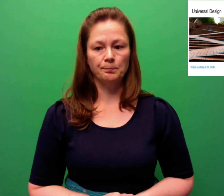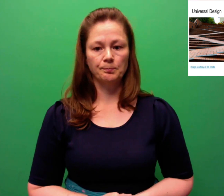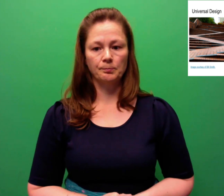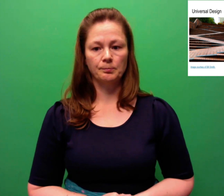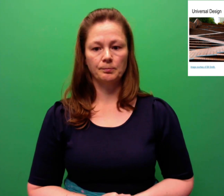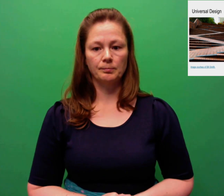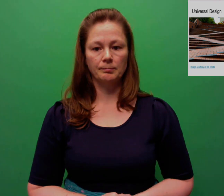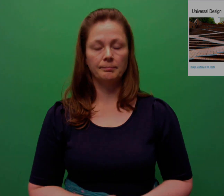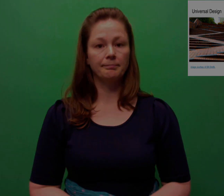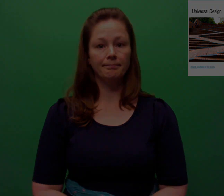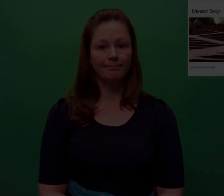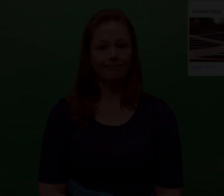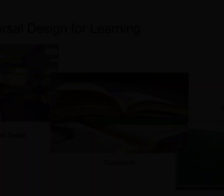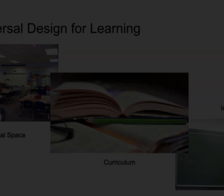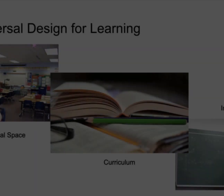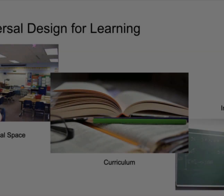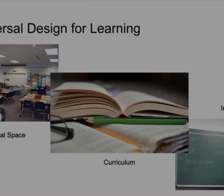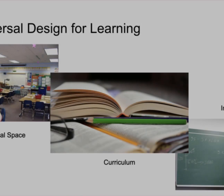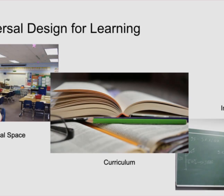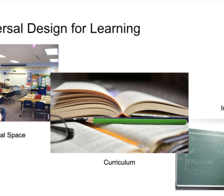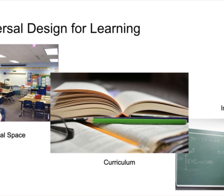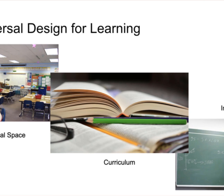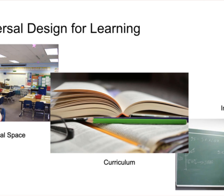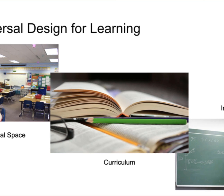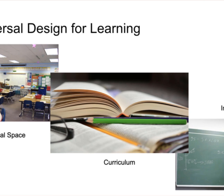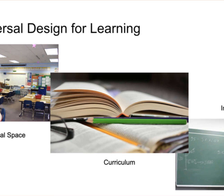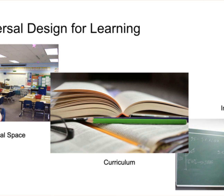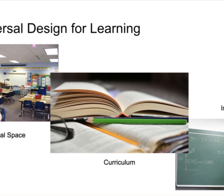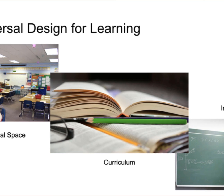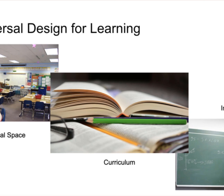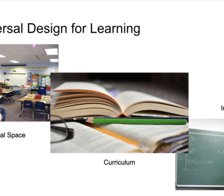even awkwardly positioned buttons or anything that calls out a person is